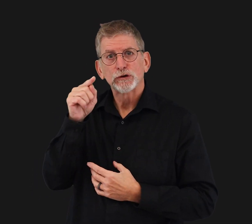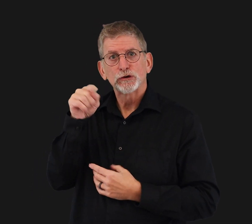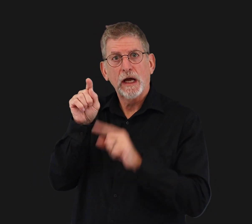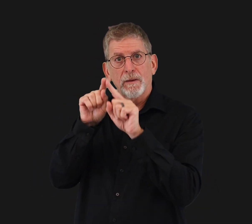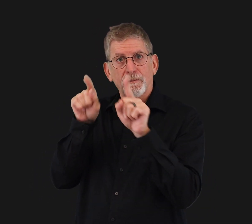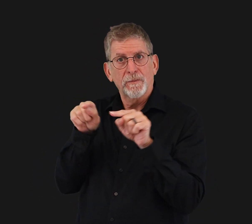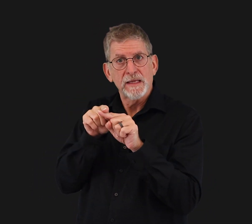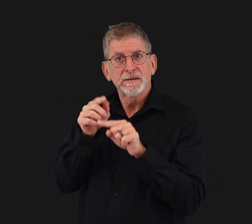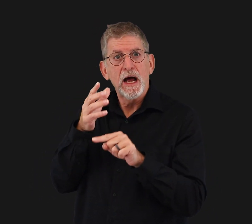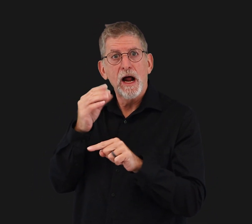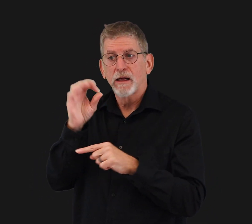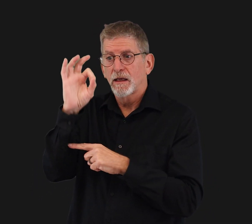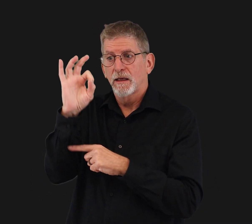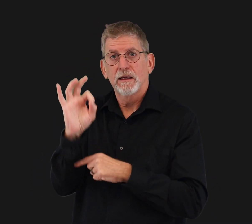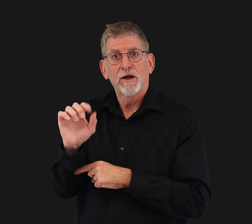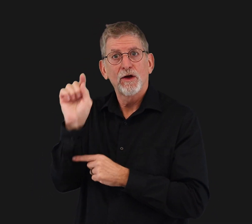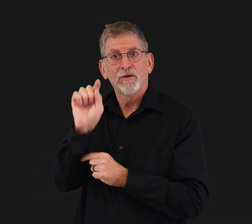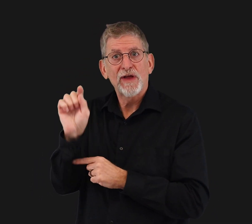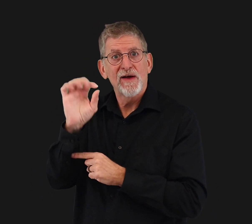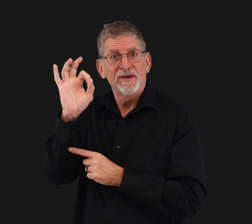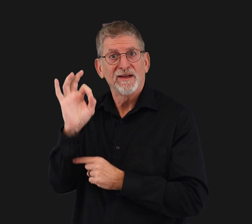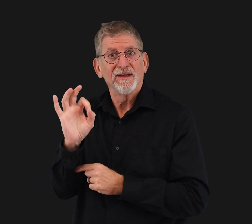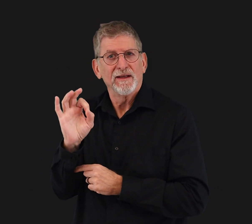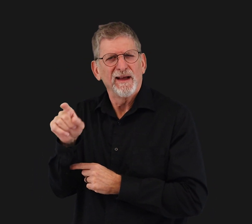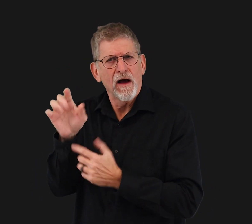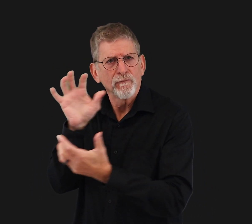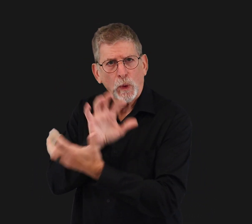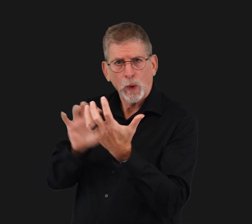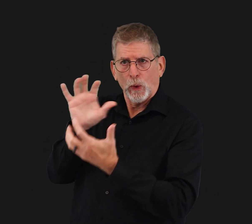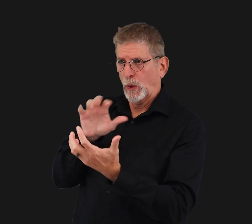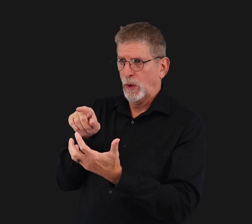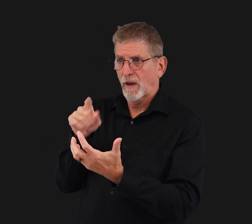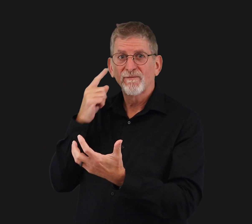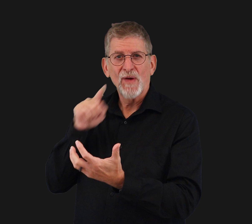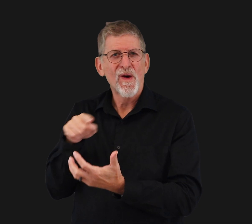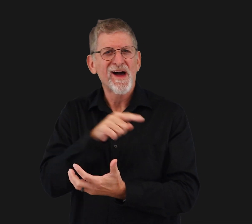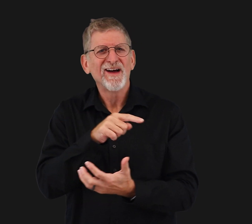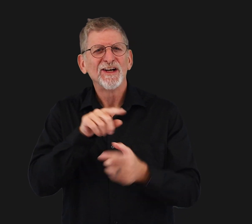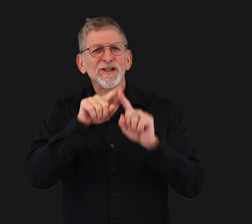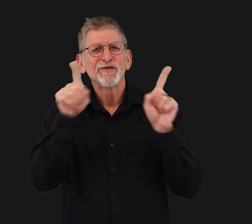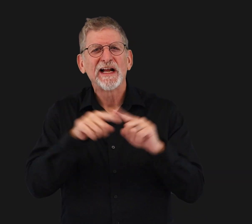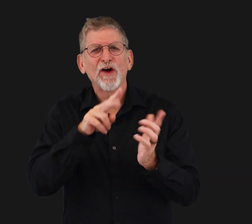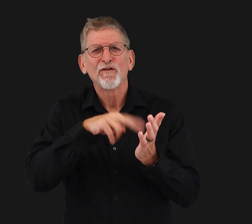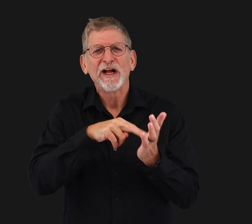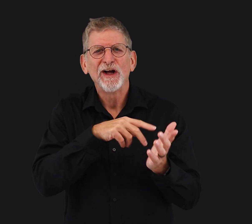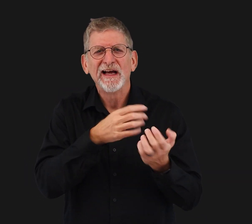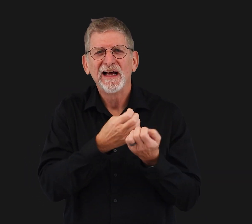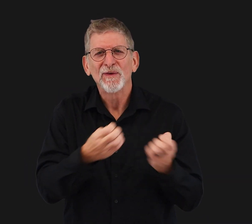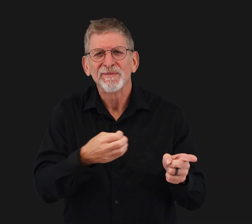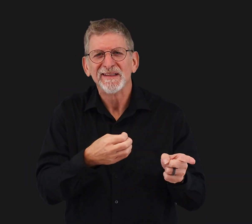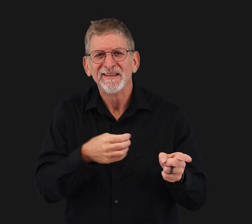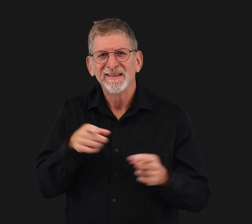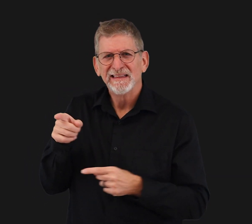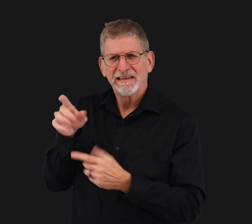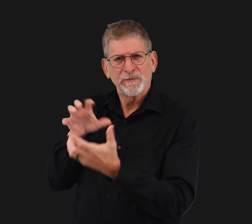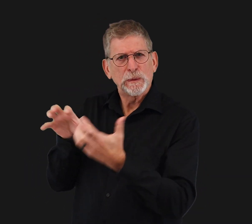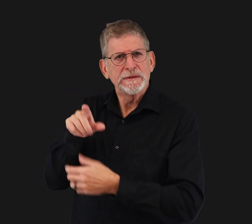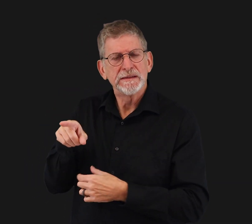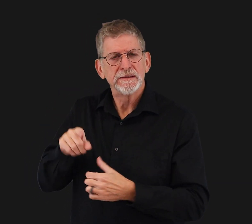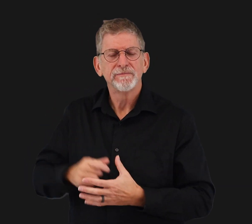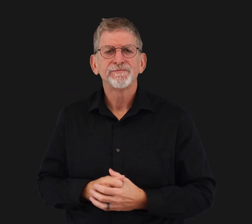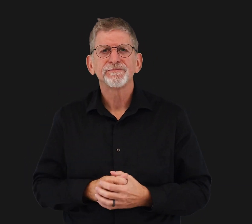◦ checkboxes and radio buttons that are confusing to screen reader users